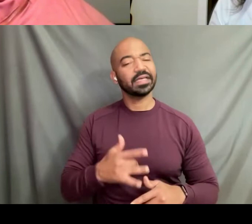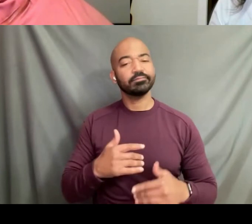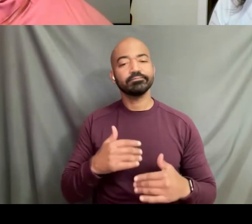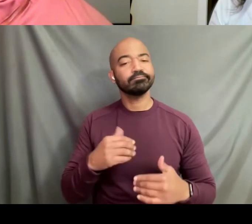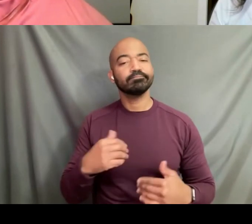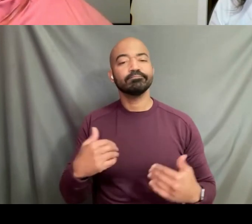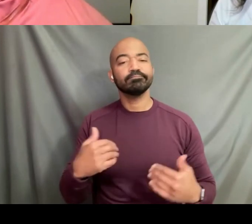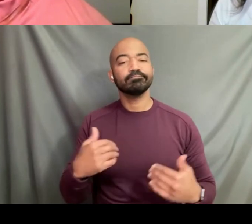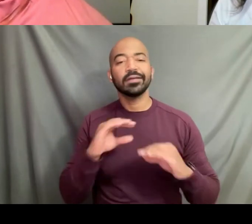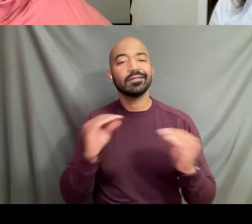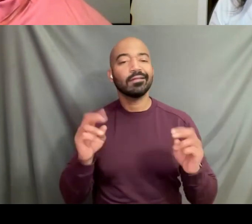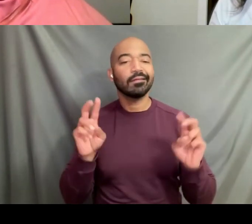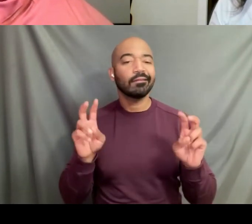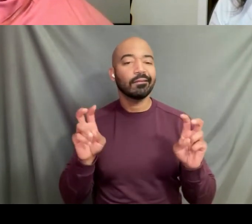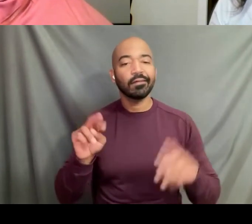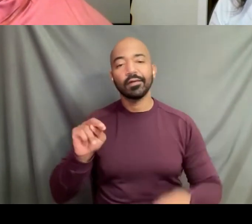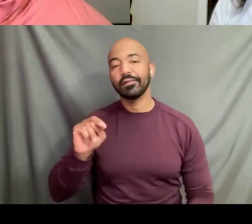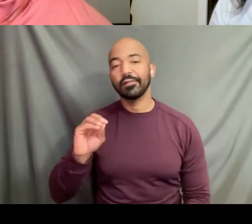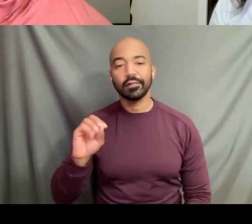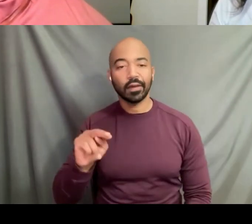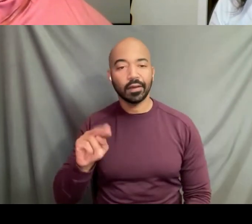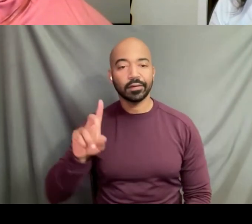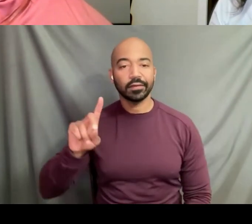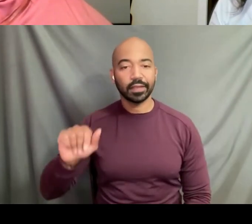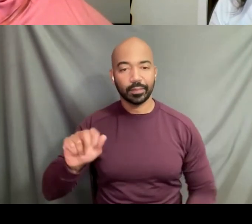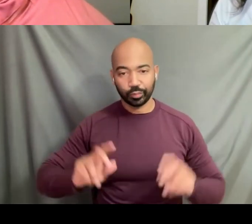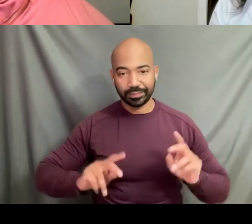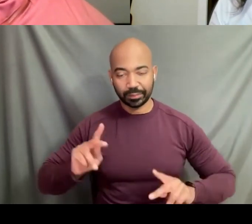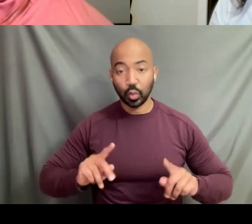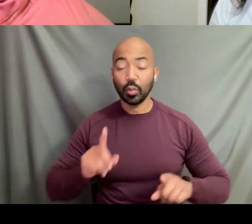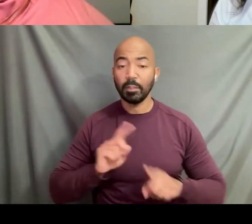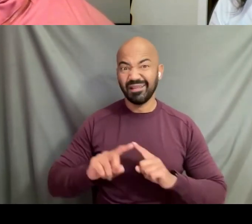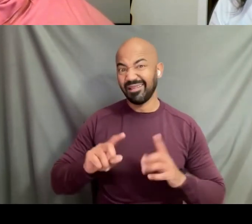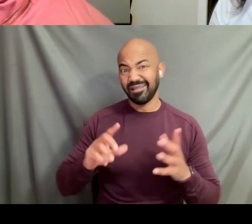the things students have said over and over again is that they really appreciate learning more,